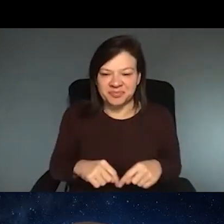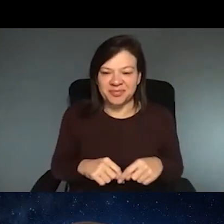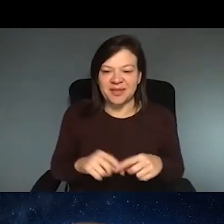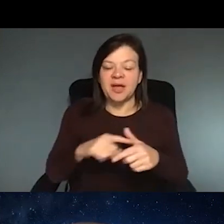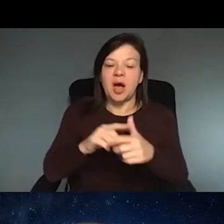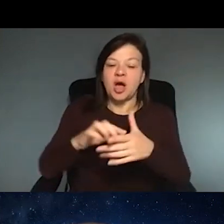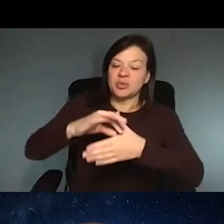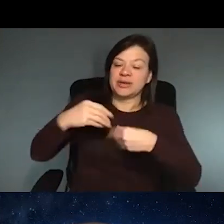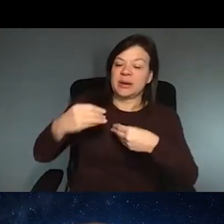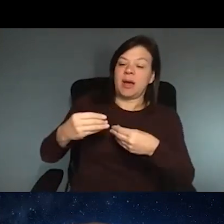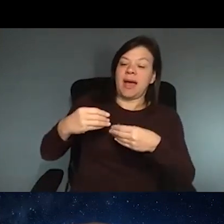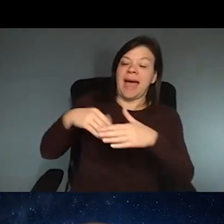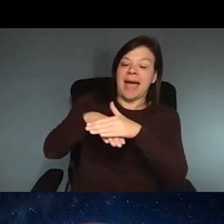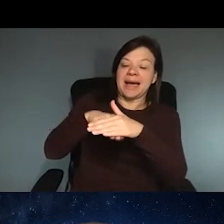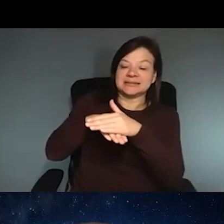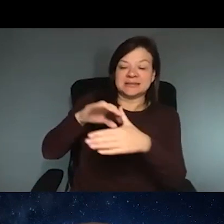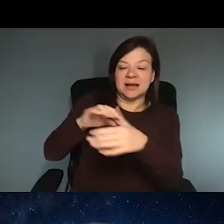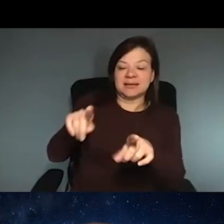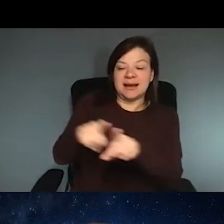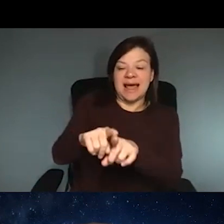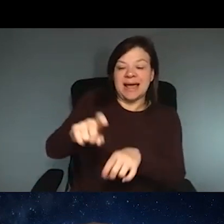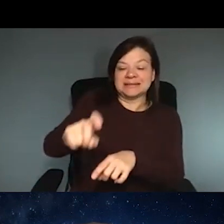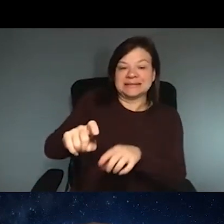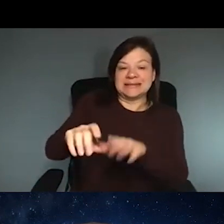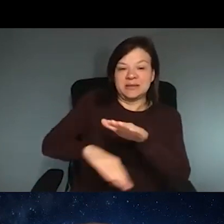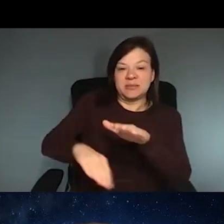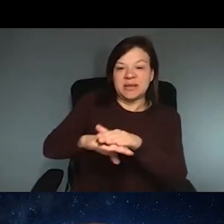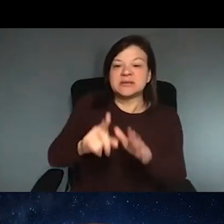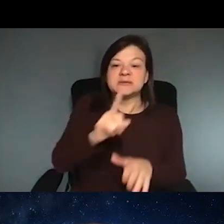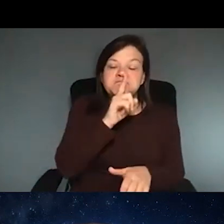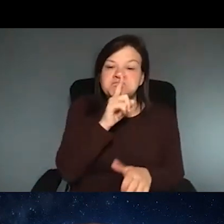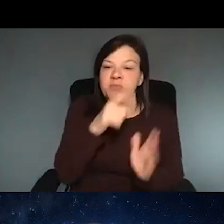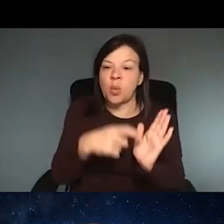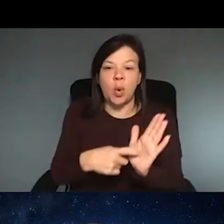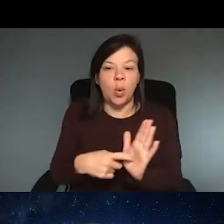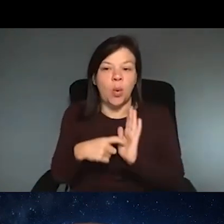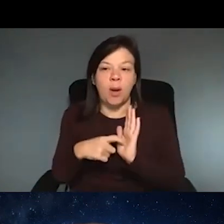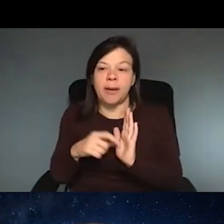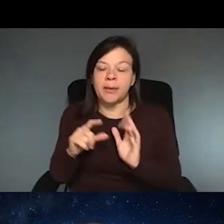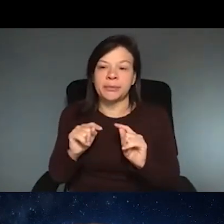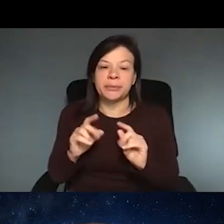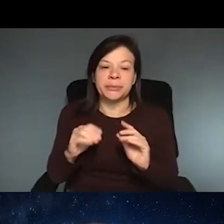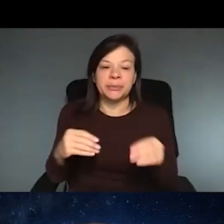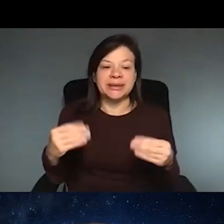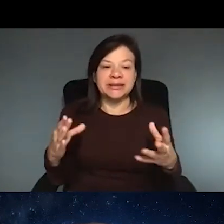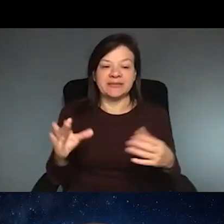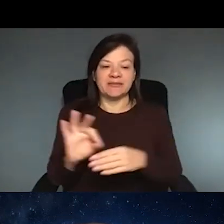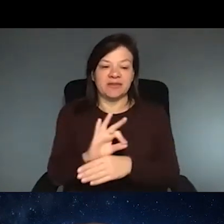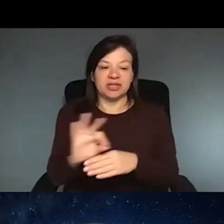IT IS NOT REQUIRED TO GIVE THAT FUNCTIONALITY TO EVERYTHING.